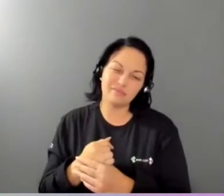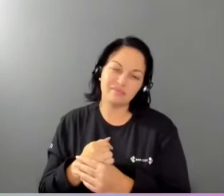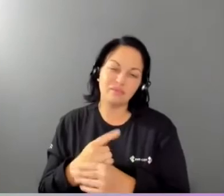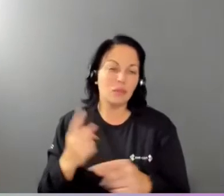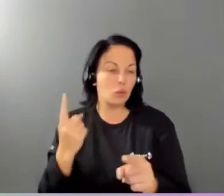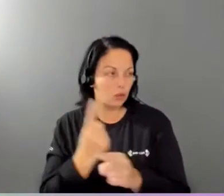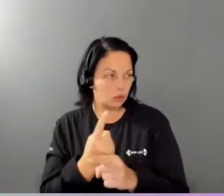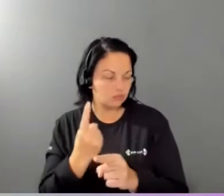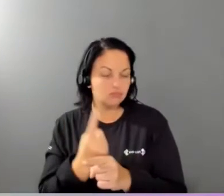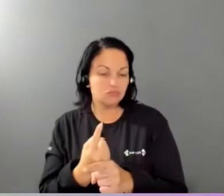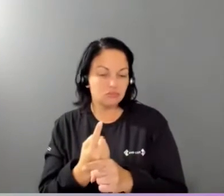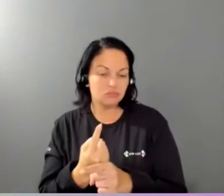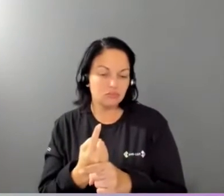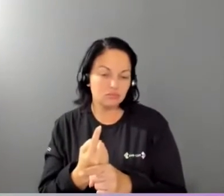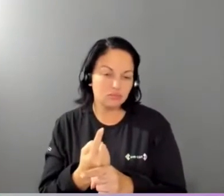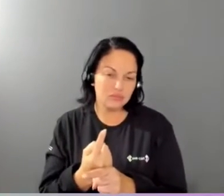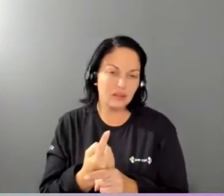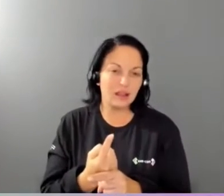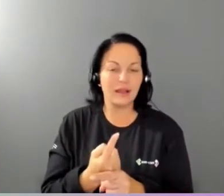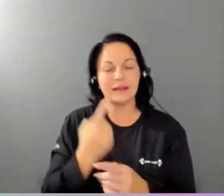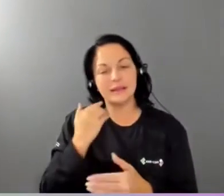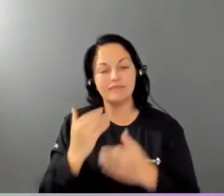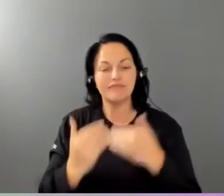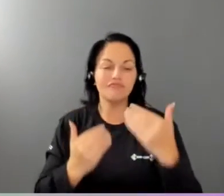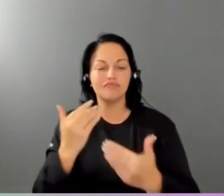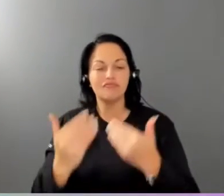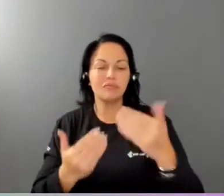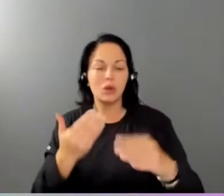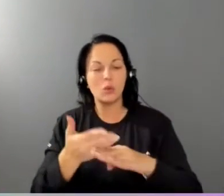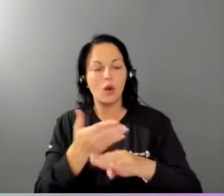organizations, mostly twos, and unfortunately, still a